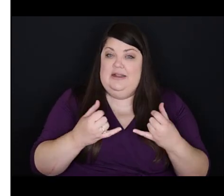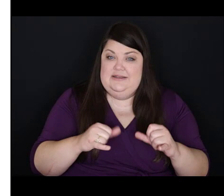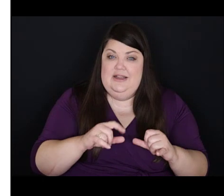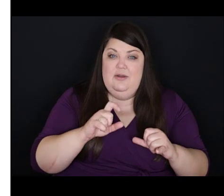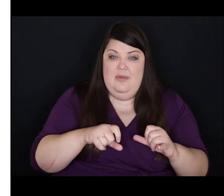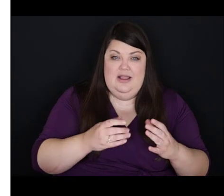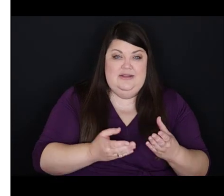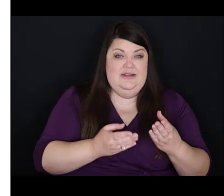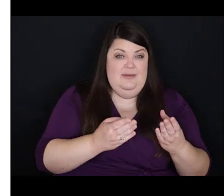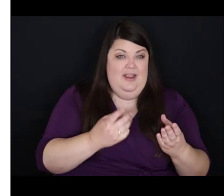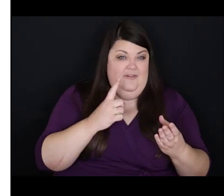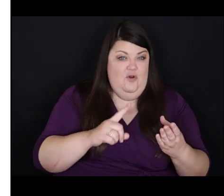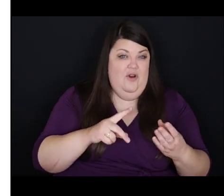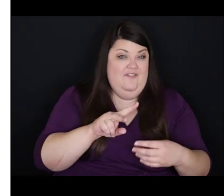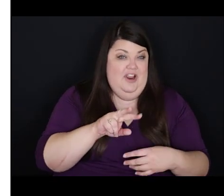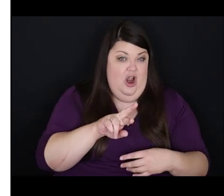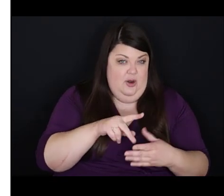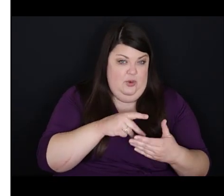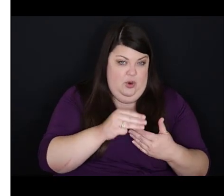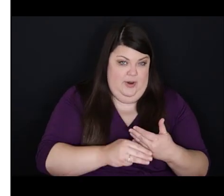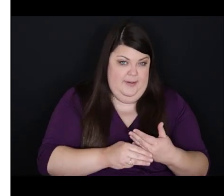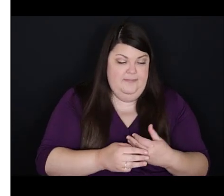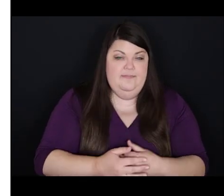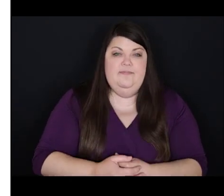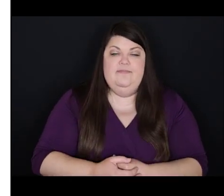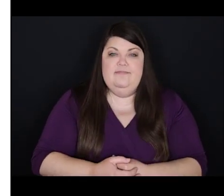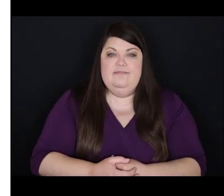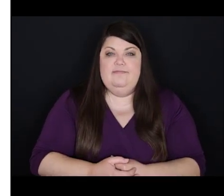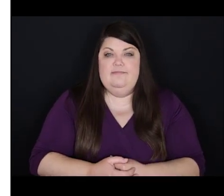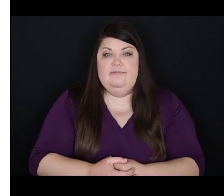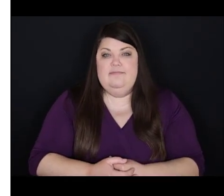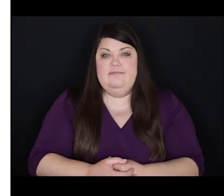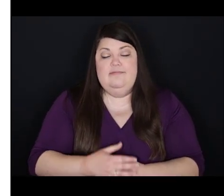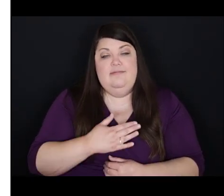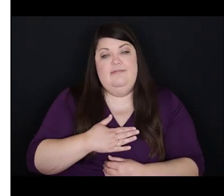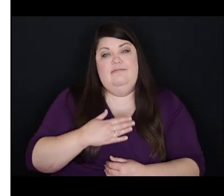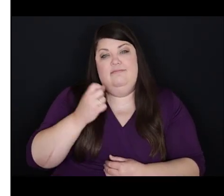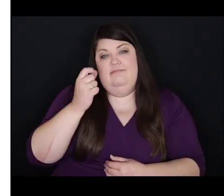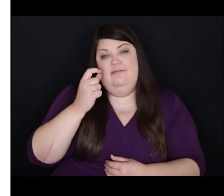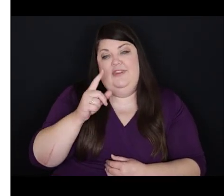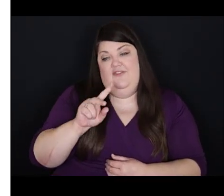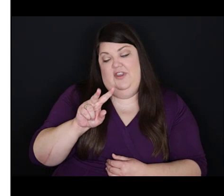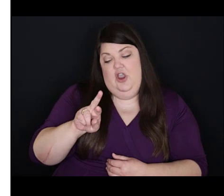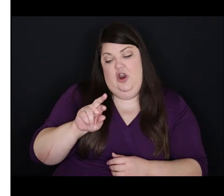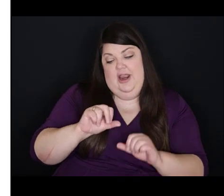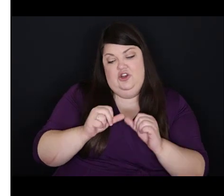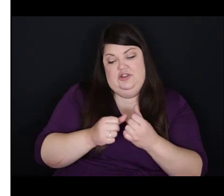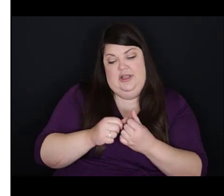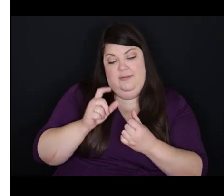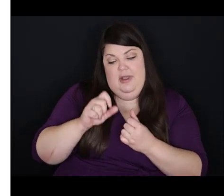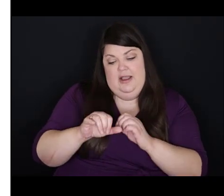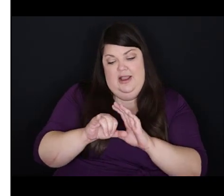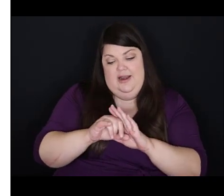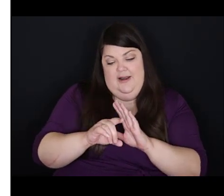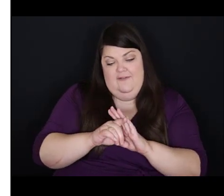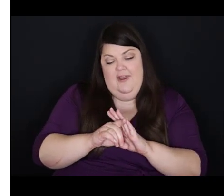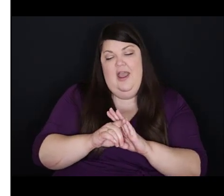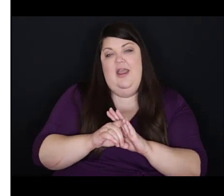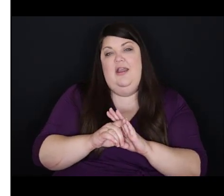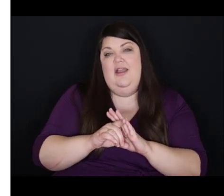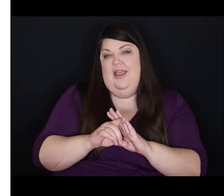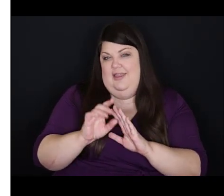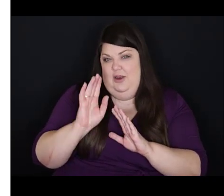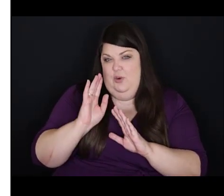form for the VR program. Please note the VR agency must identify that it will not